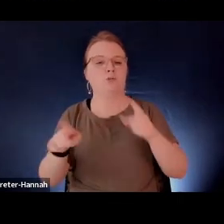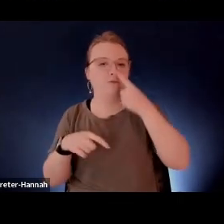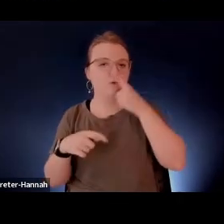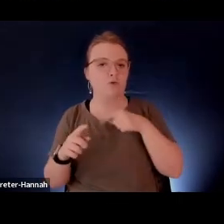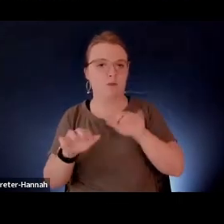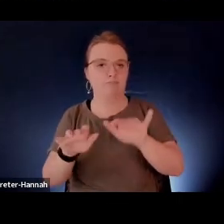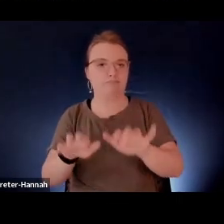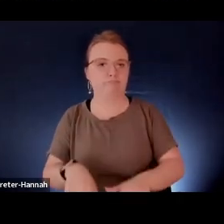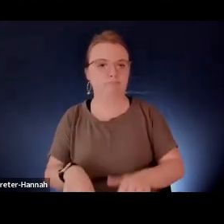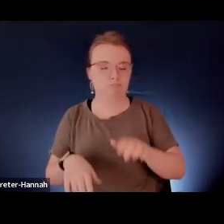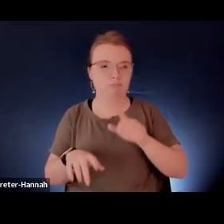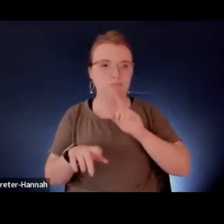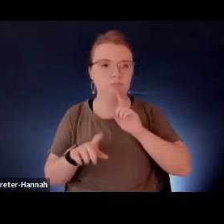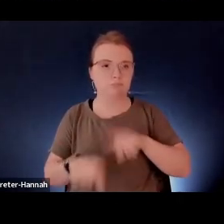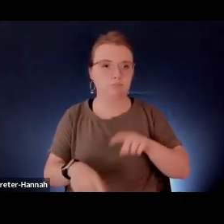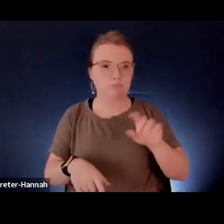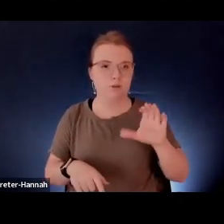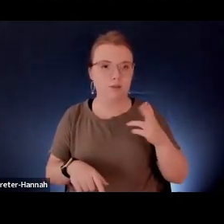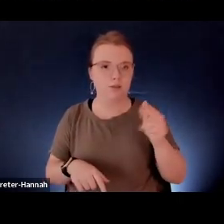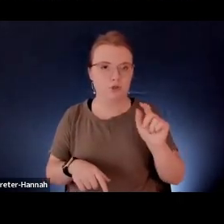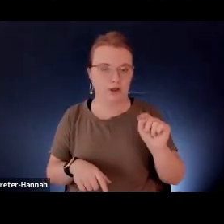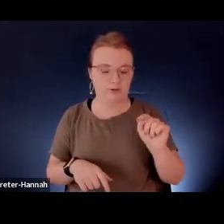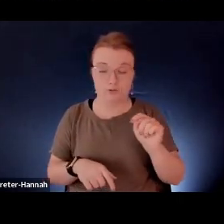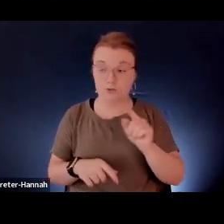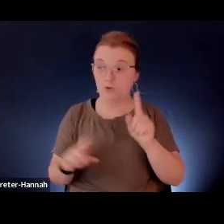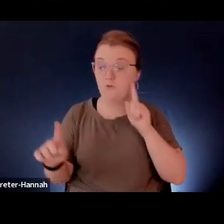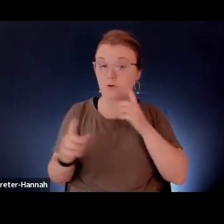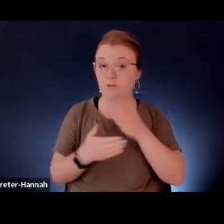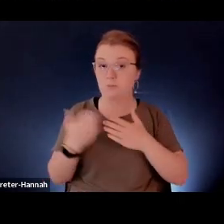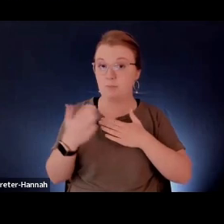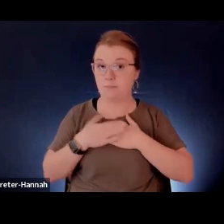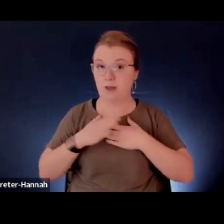So, you've heard some of my examples. I'm curious to hear some of yours.